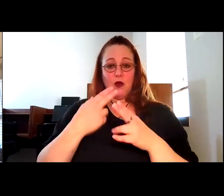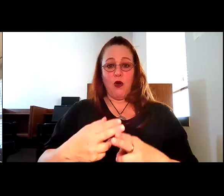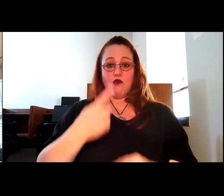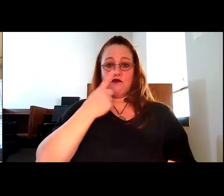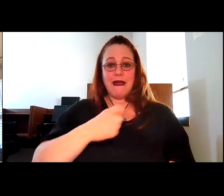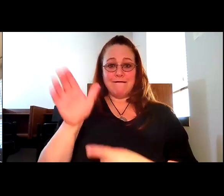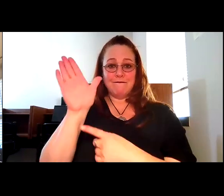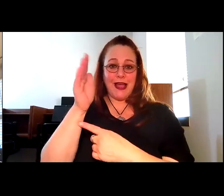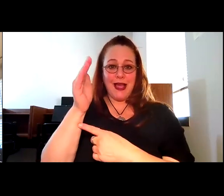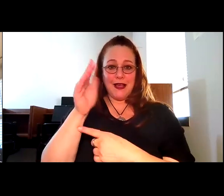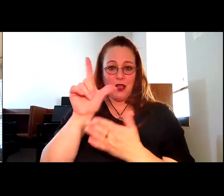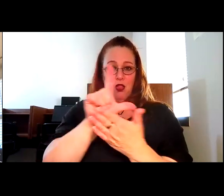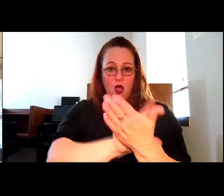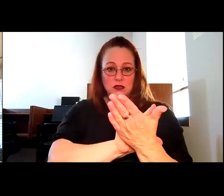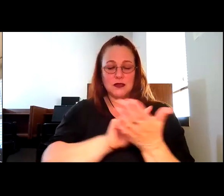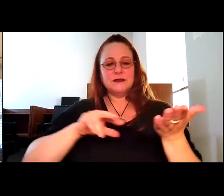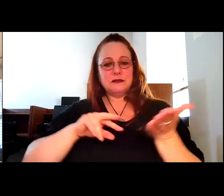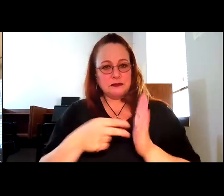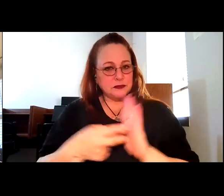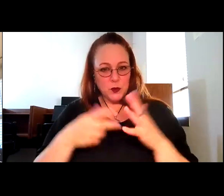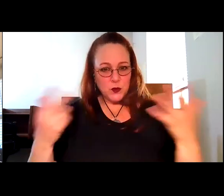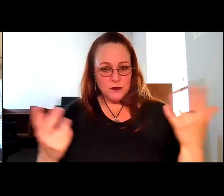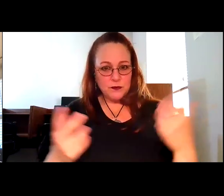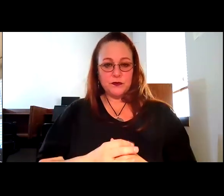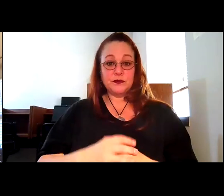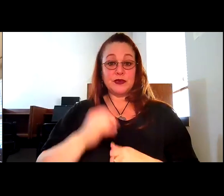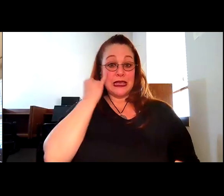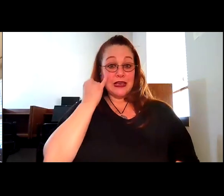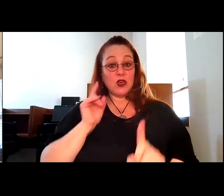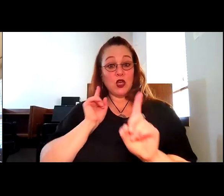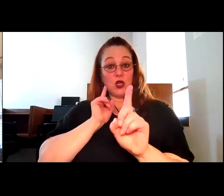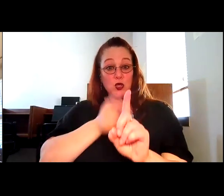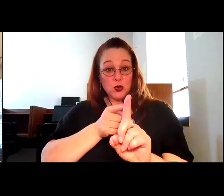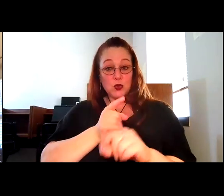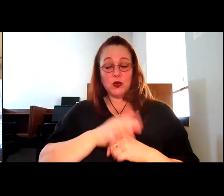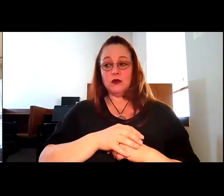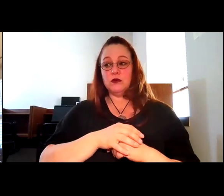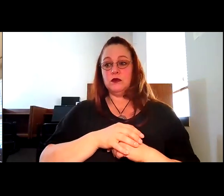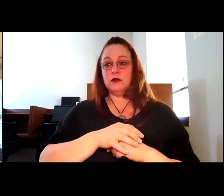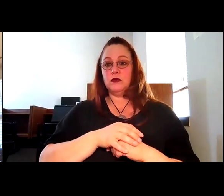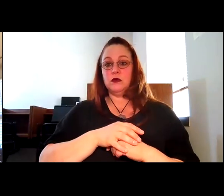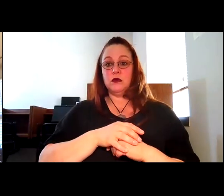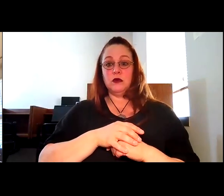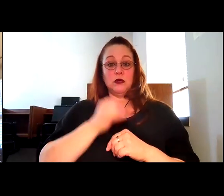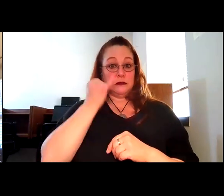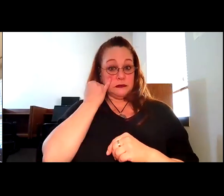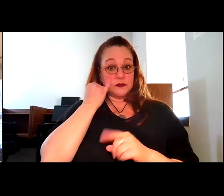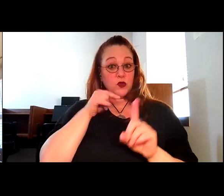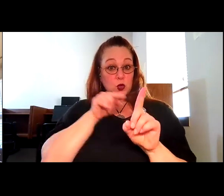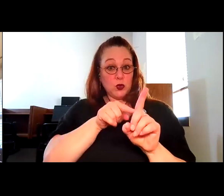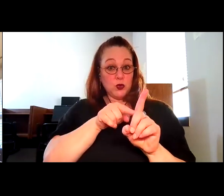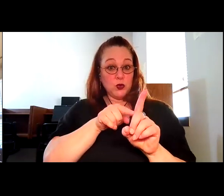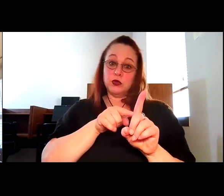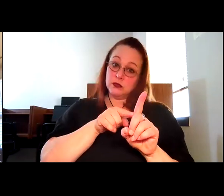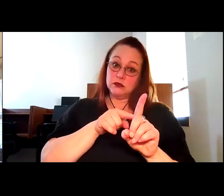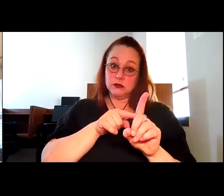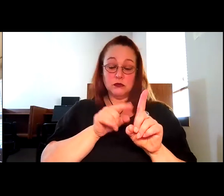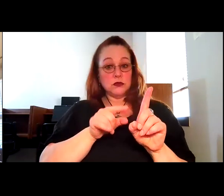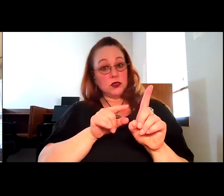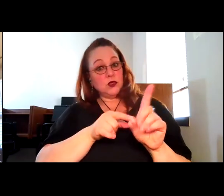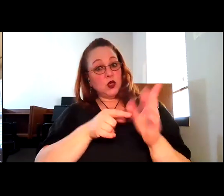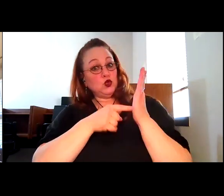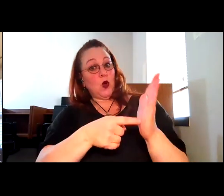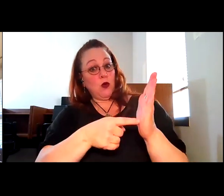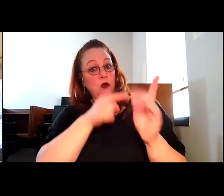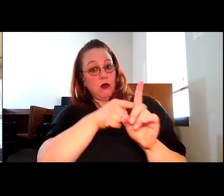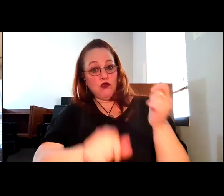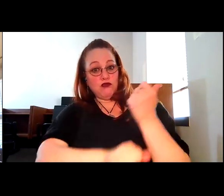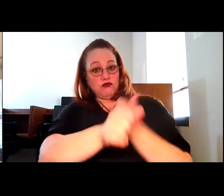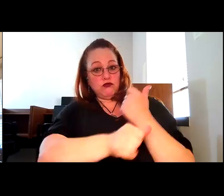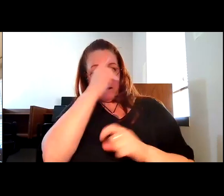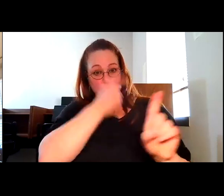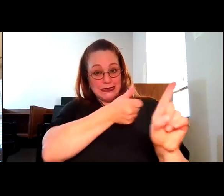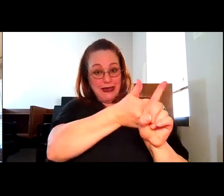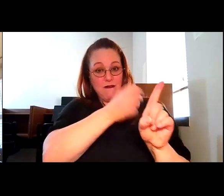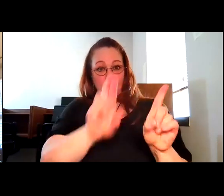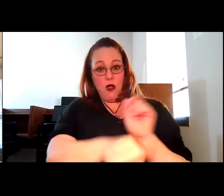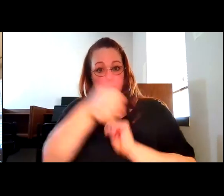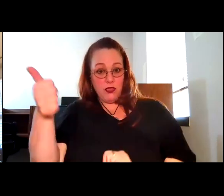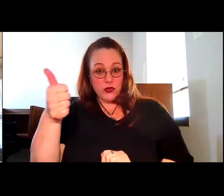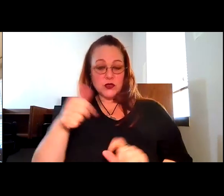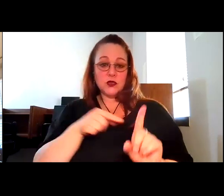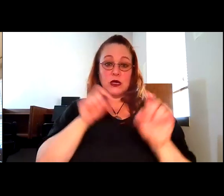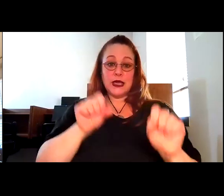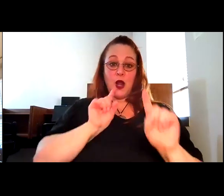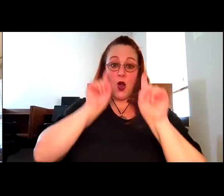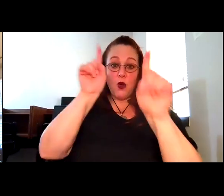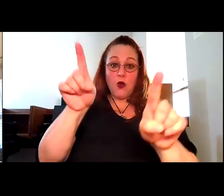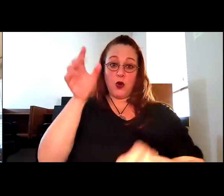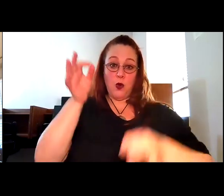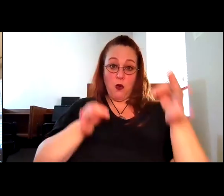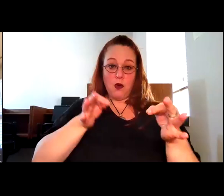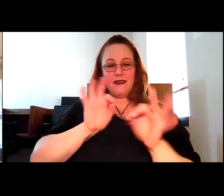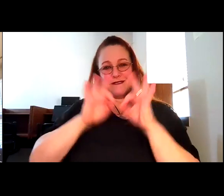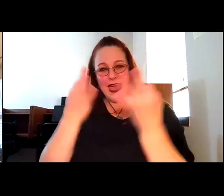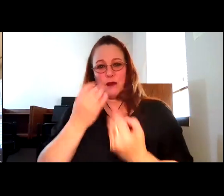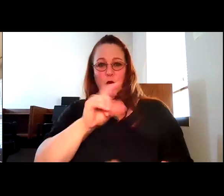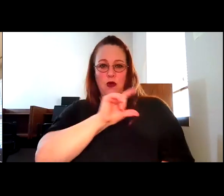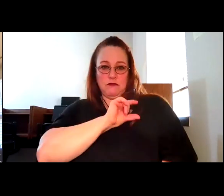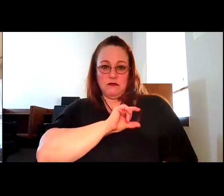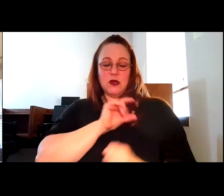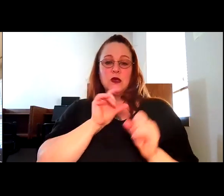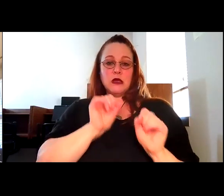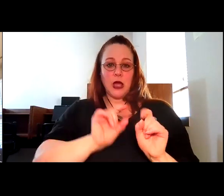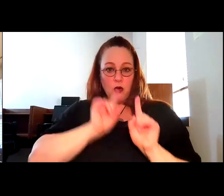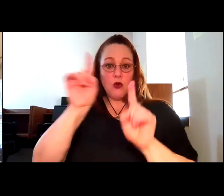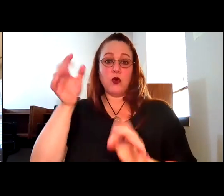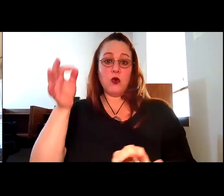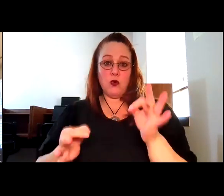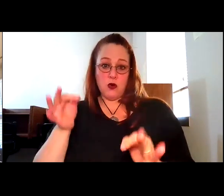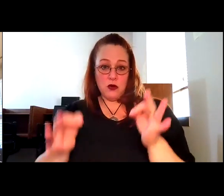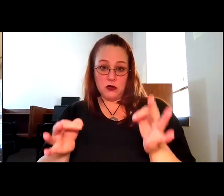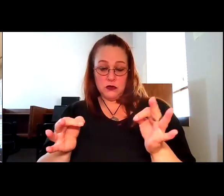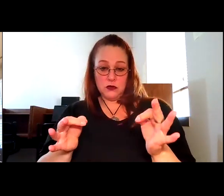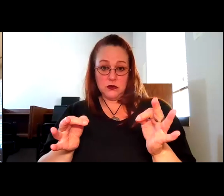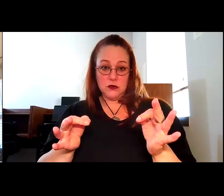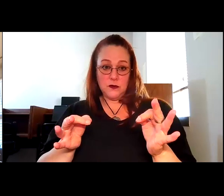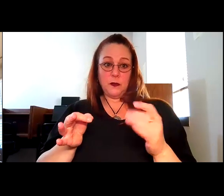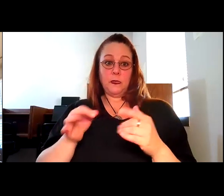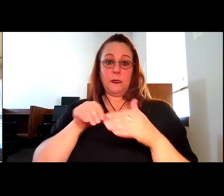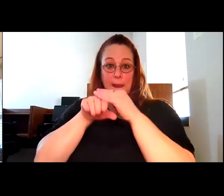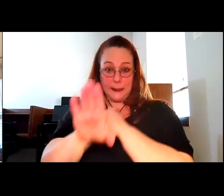Robyn Thomas: And basically the way those work is that if you are someone who presents an imminent threat, risk to yourself or to others, you can go to court. Usually it's just the family or law enforcement that can go to court. But some States allow a broader range of people to go to court. Um!